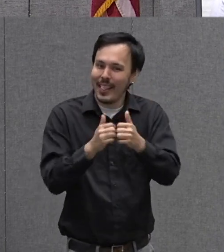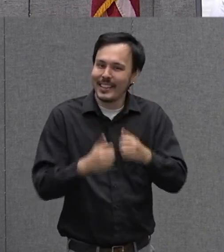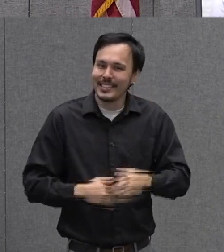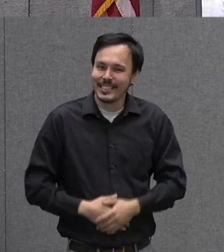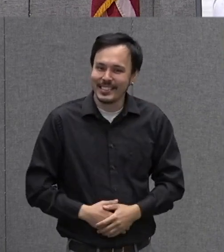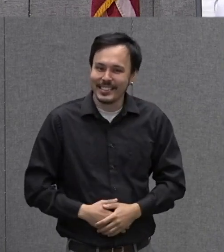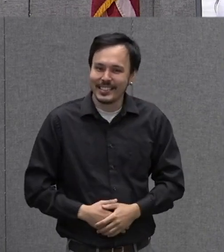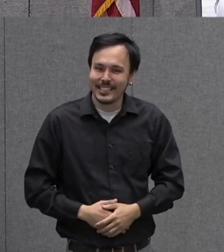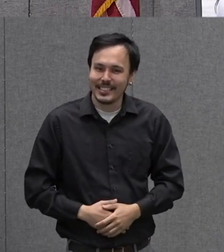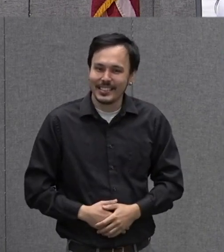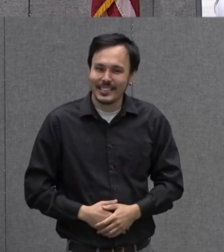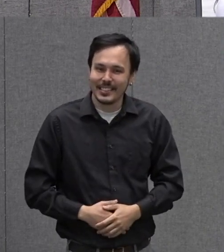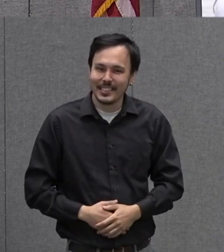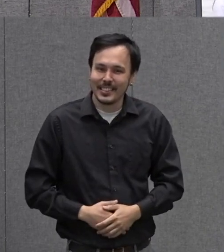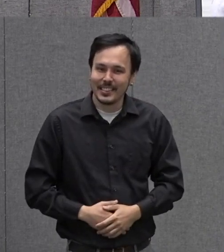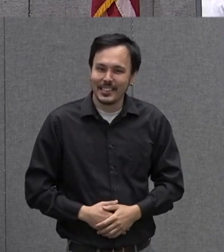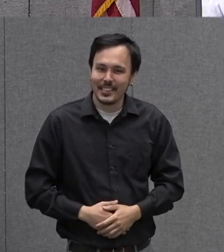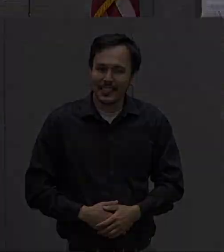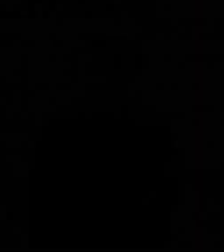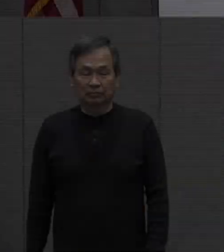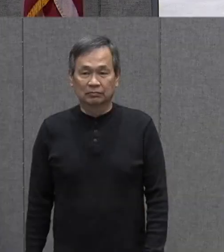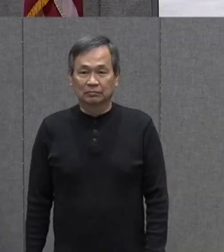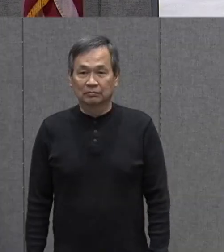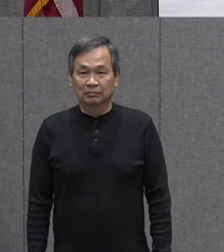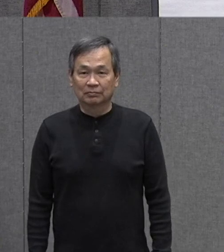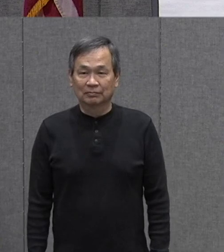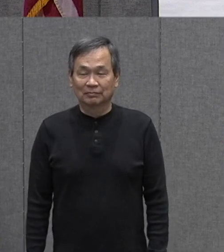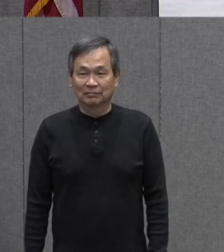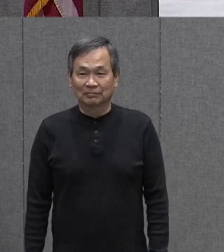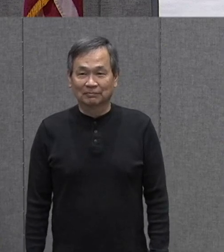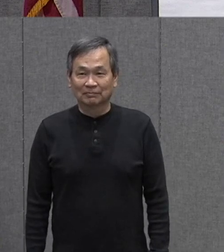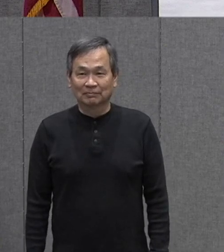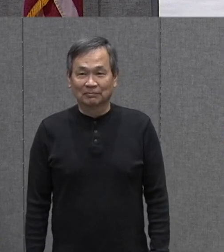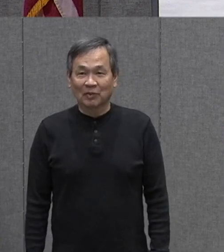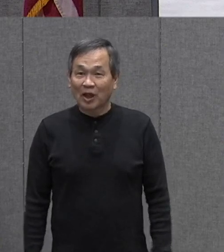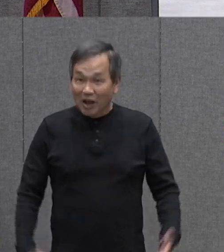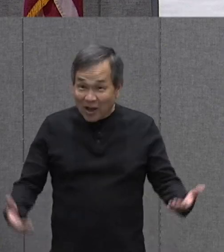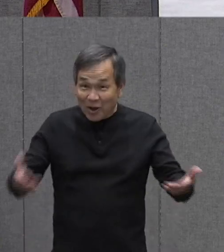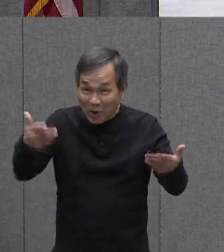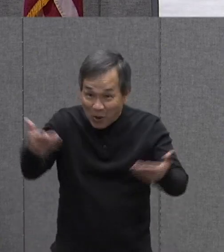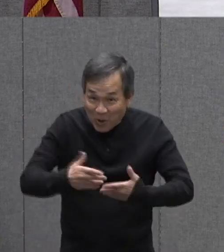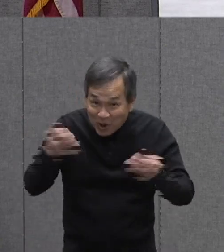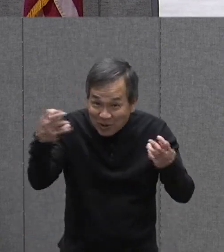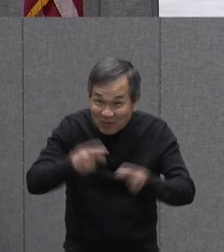[Audience member] That was fun. Welcome back friends.